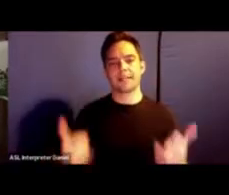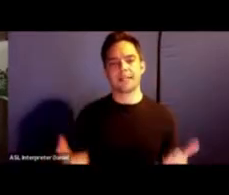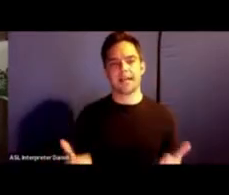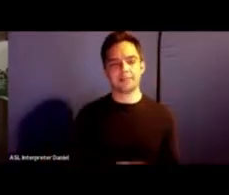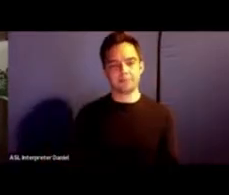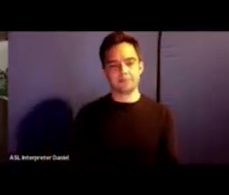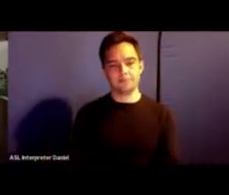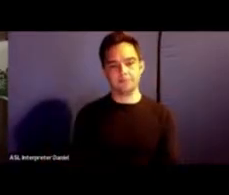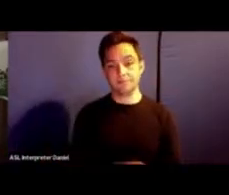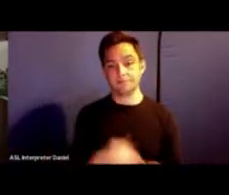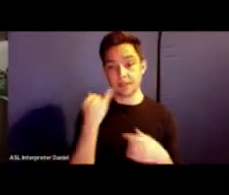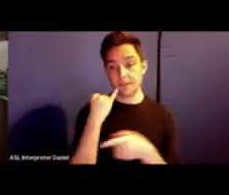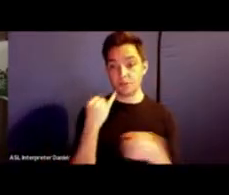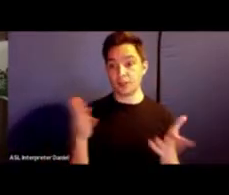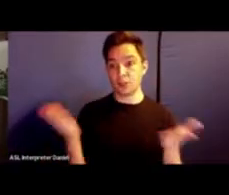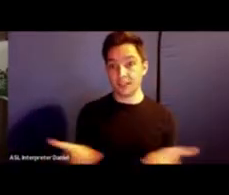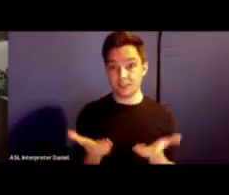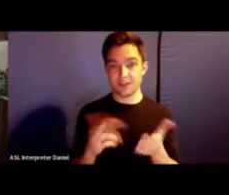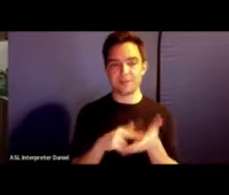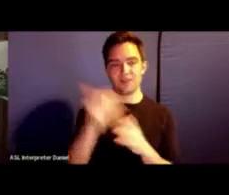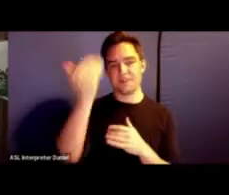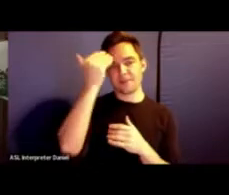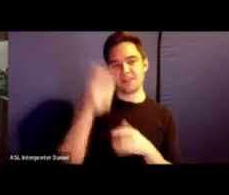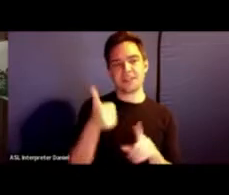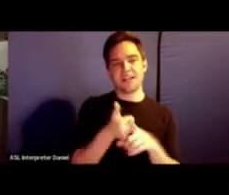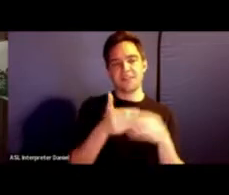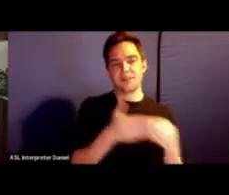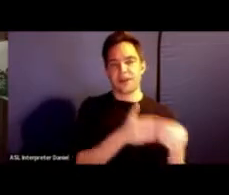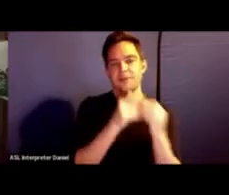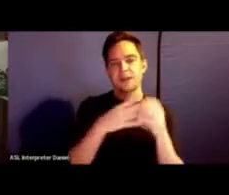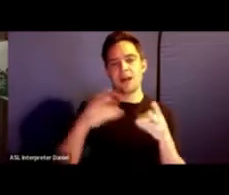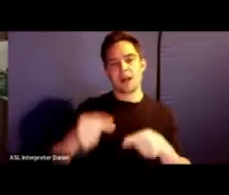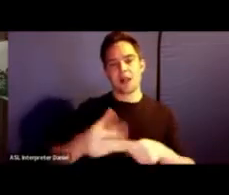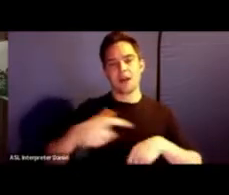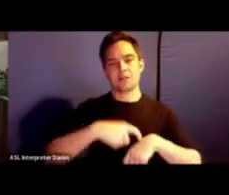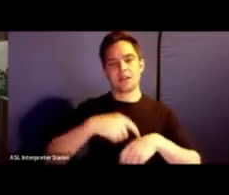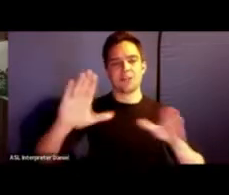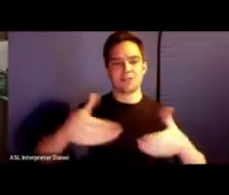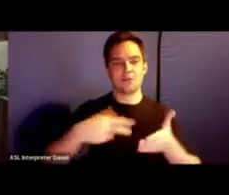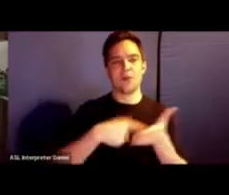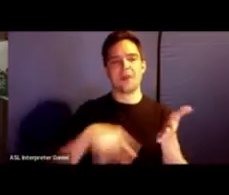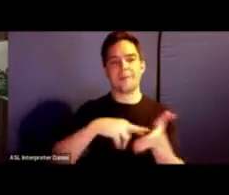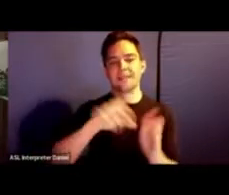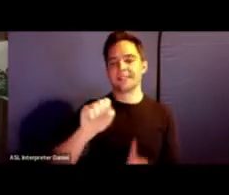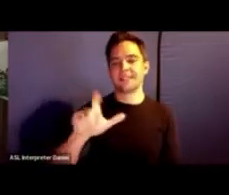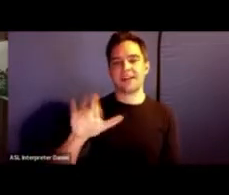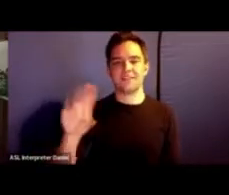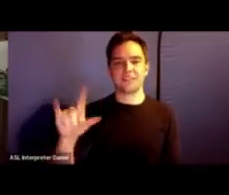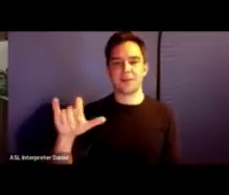you're here, I assume you're familiar with self direction. So I'm not going to spend a lot of time introducing what self direction is. But I will say